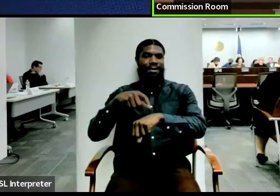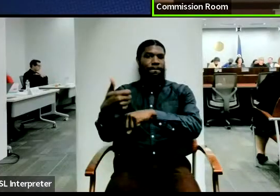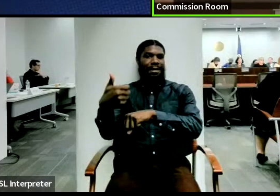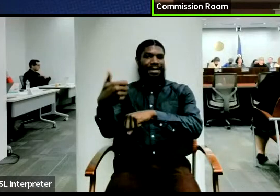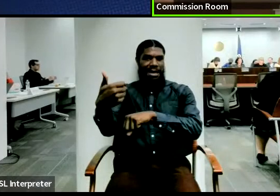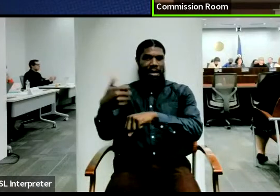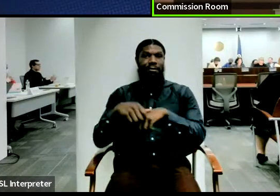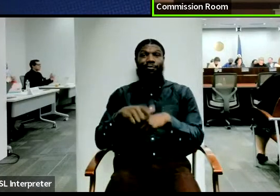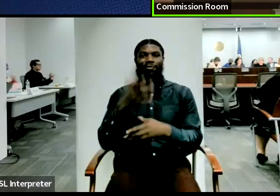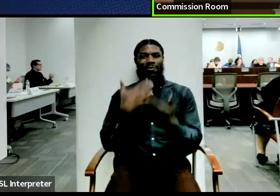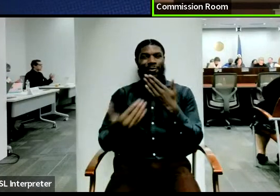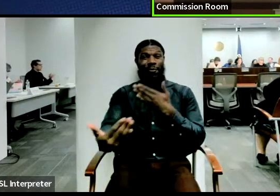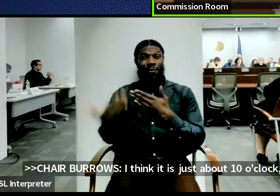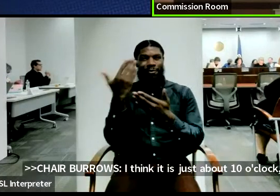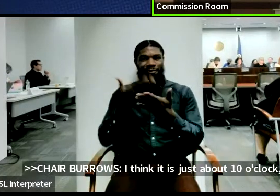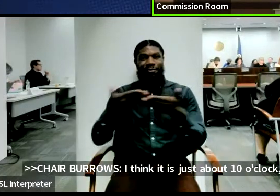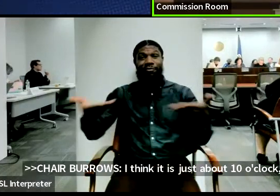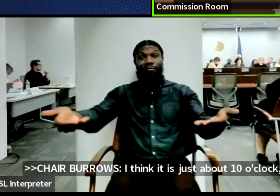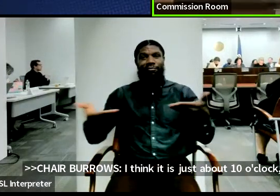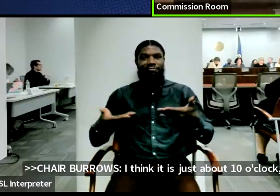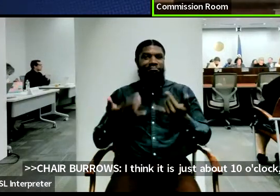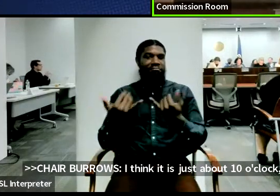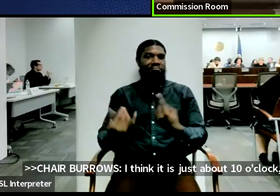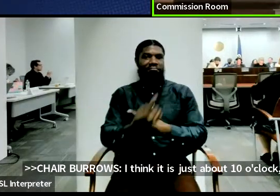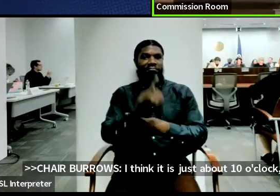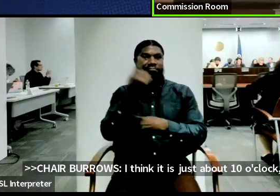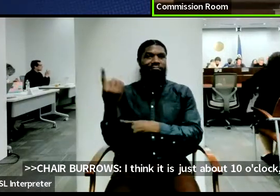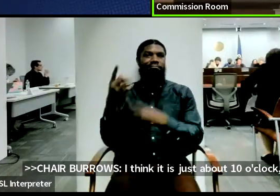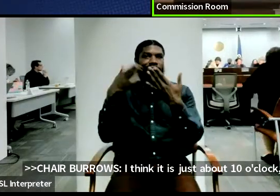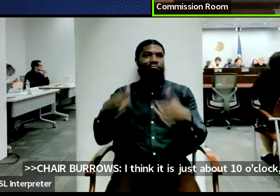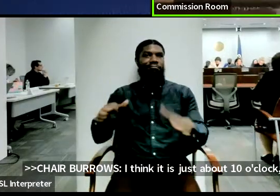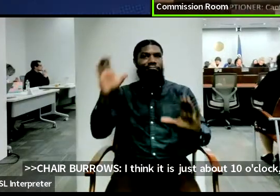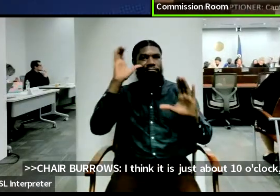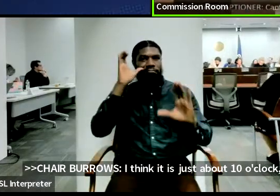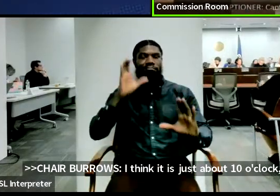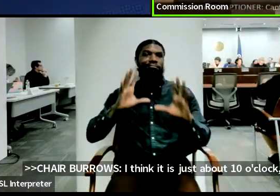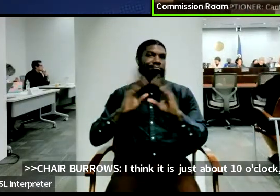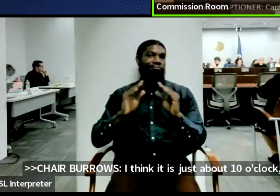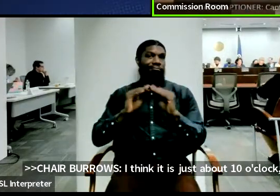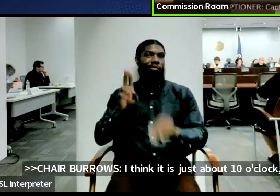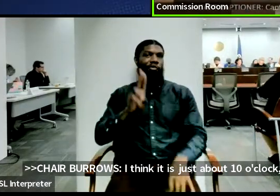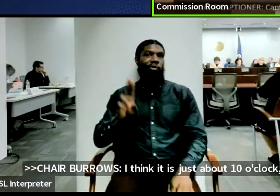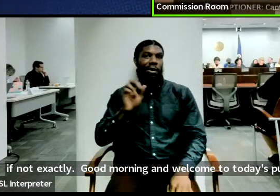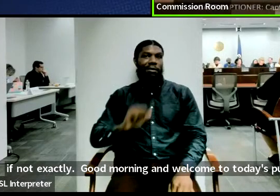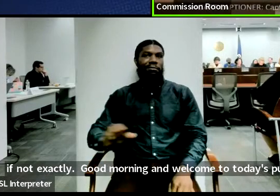Good morning and welcome to today's public listening session of the US Equal Employment